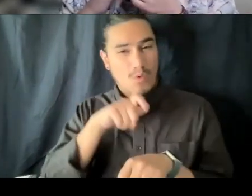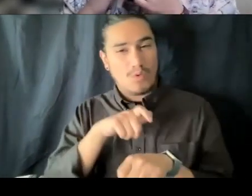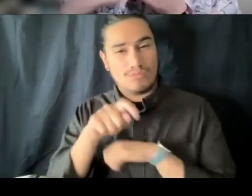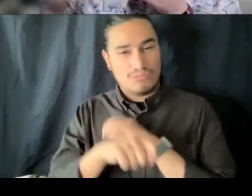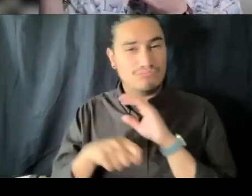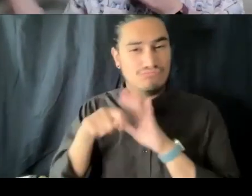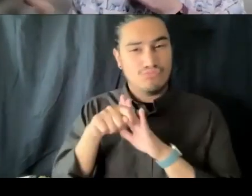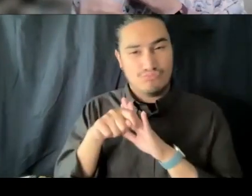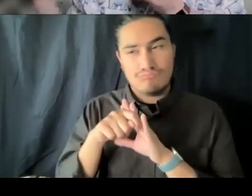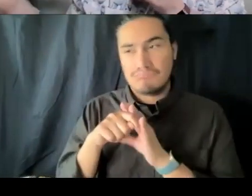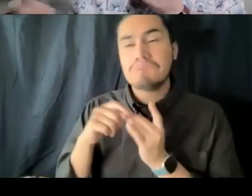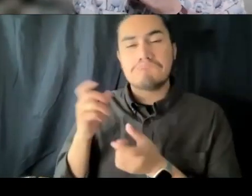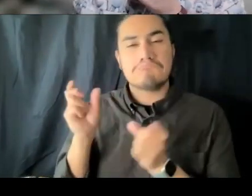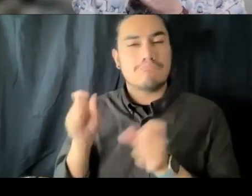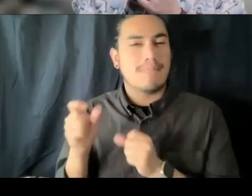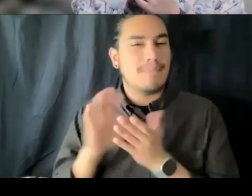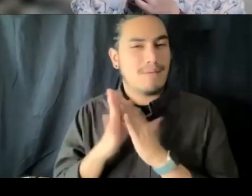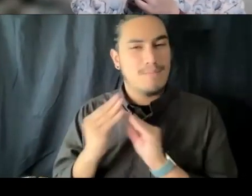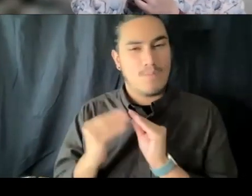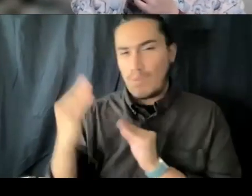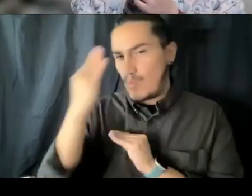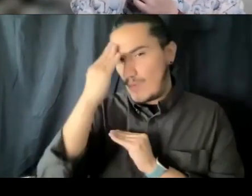and have that mind when is that crisis state.